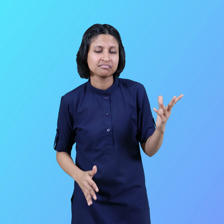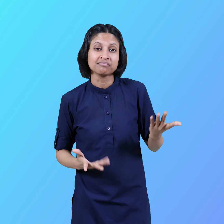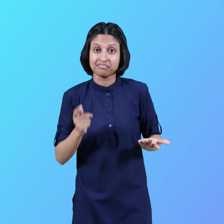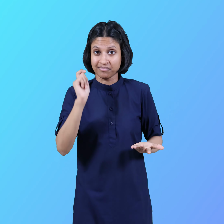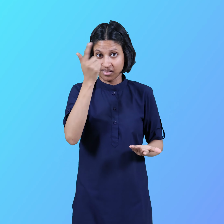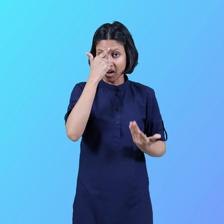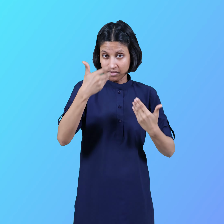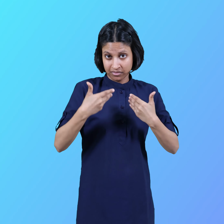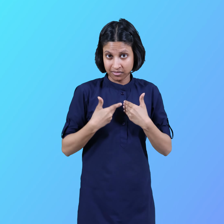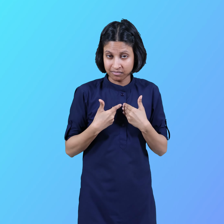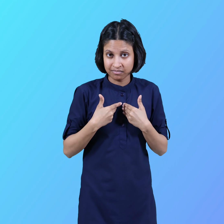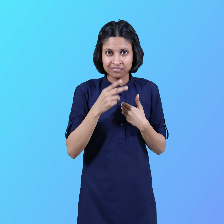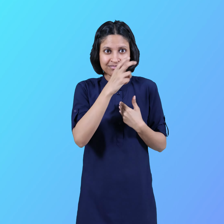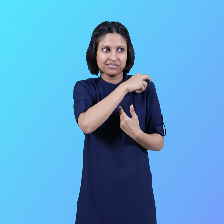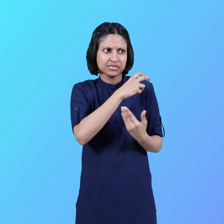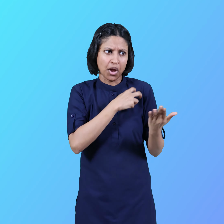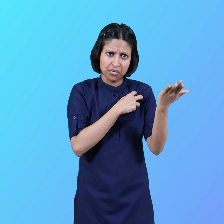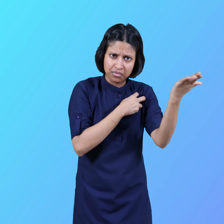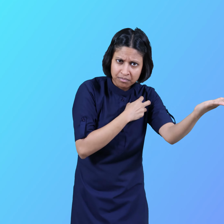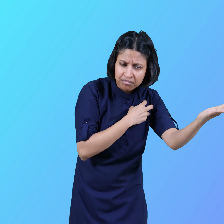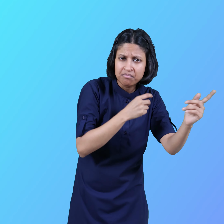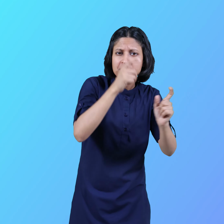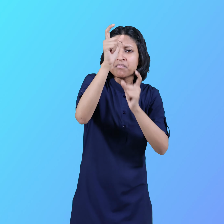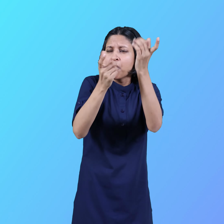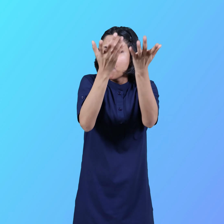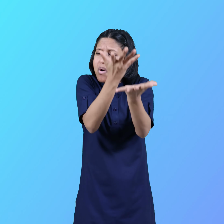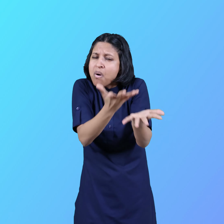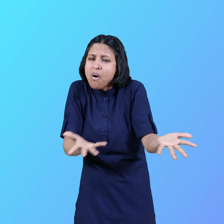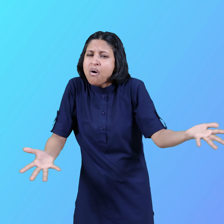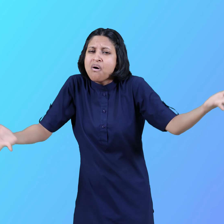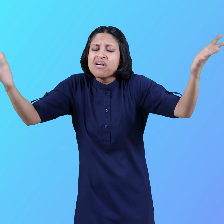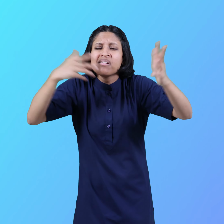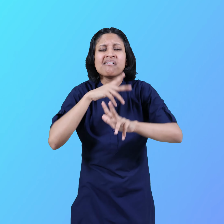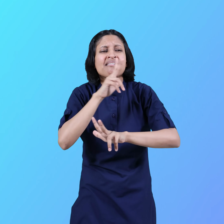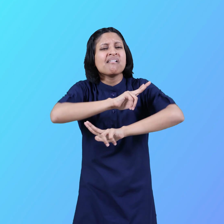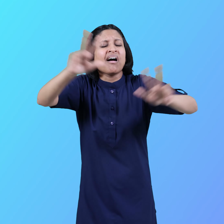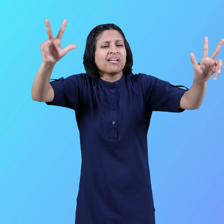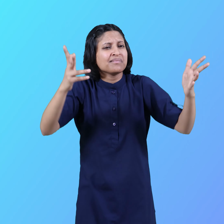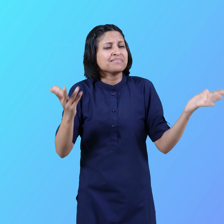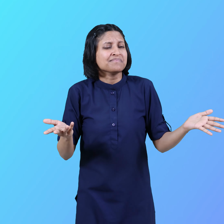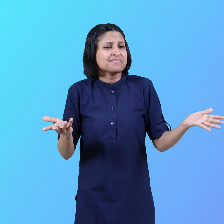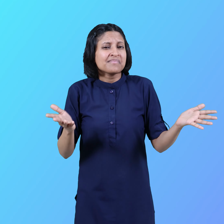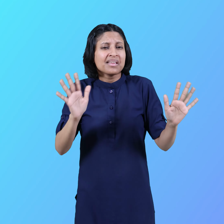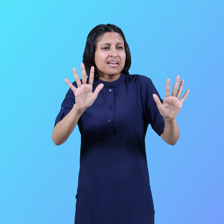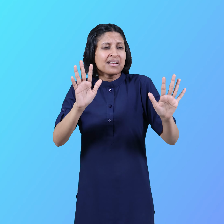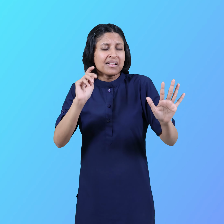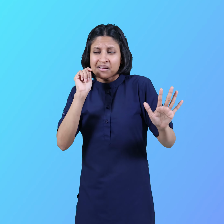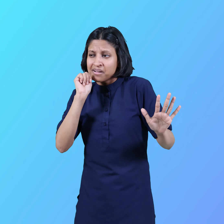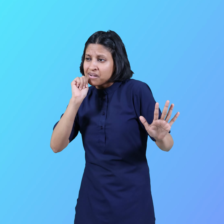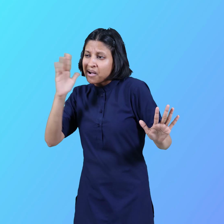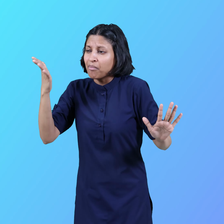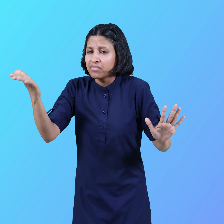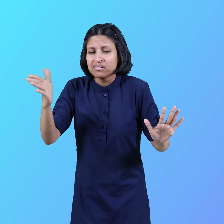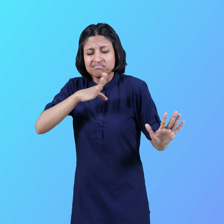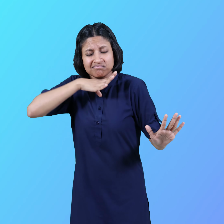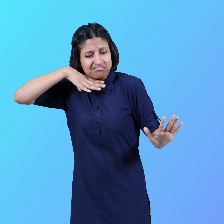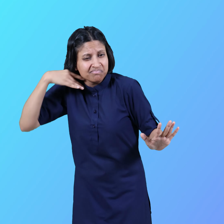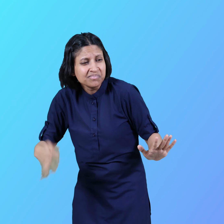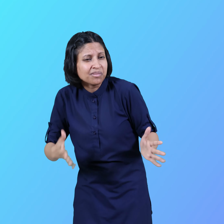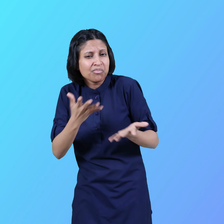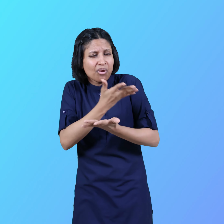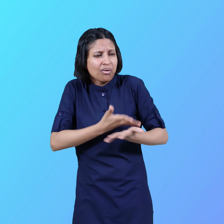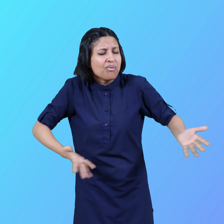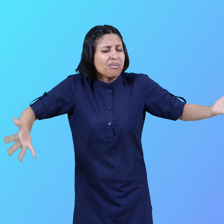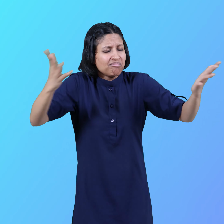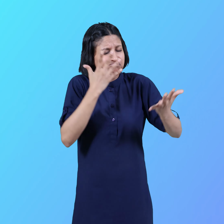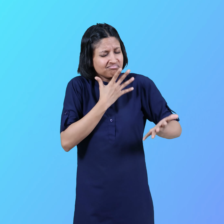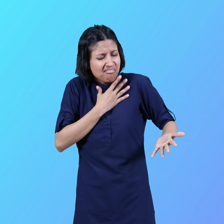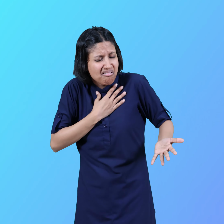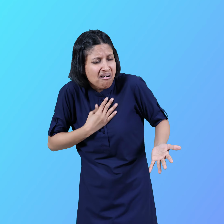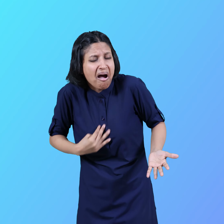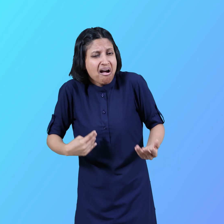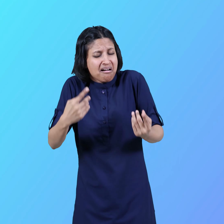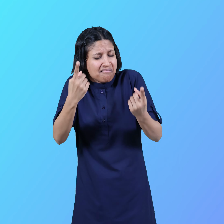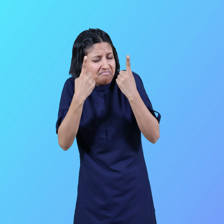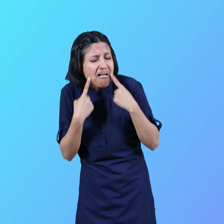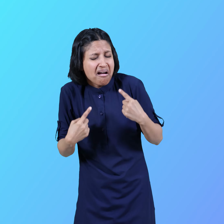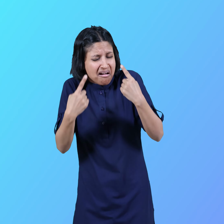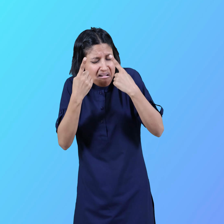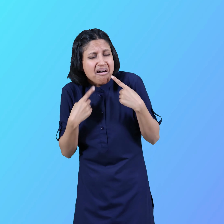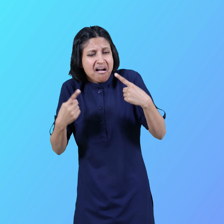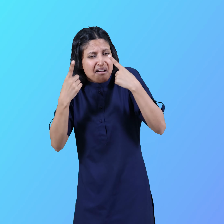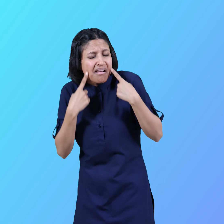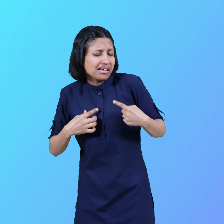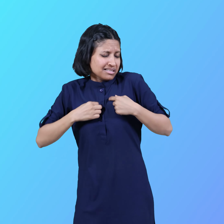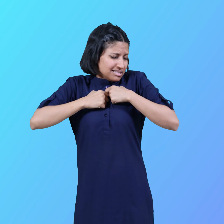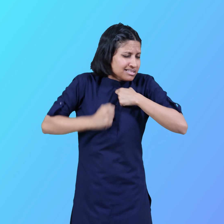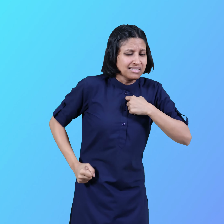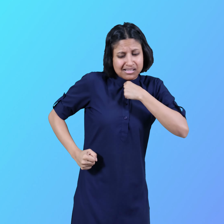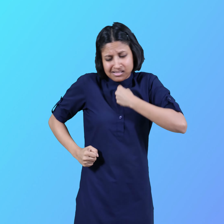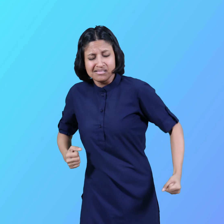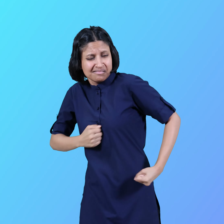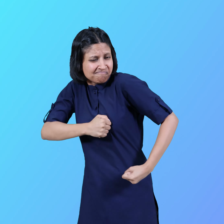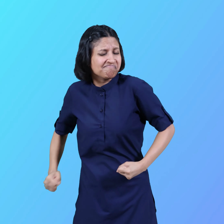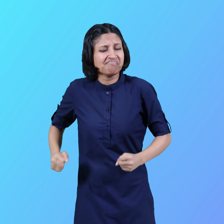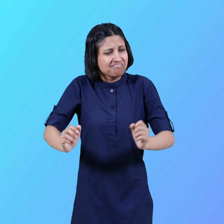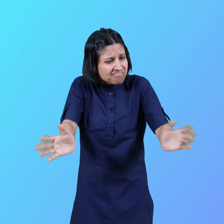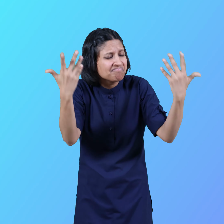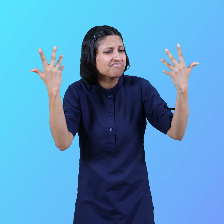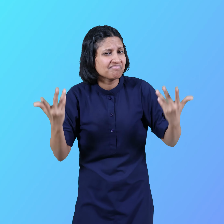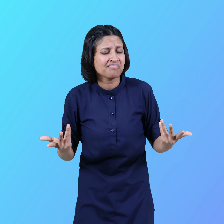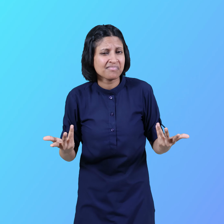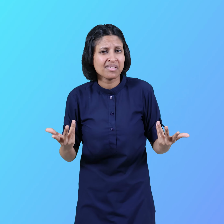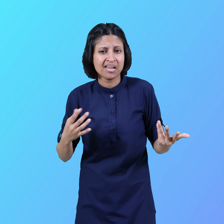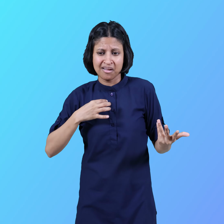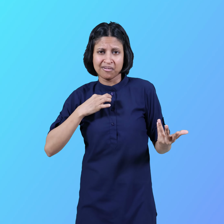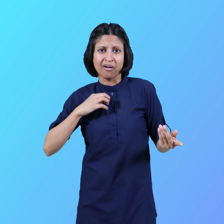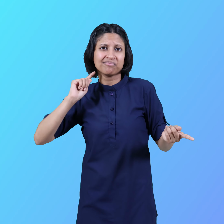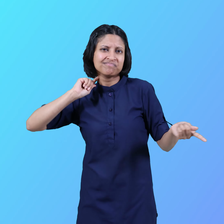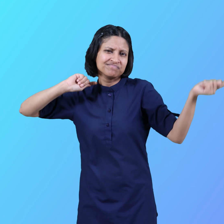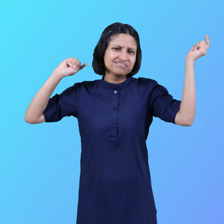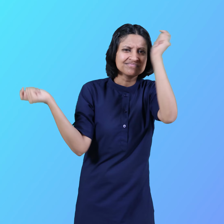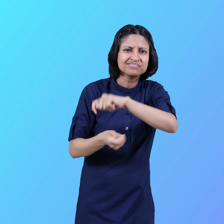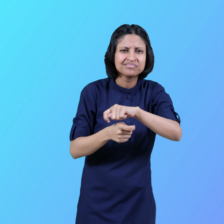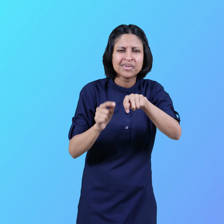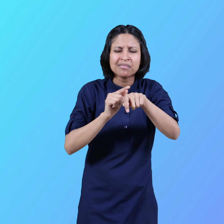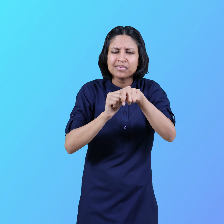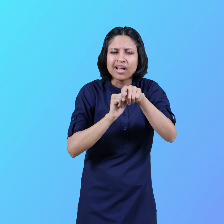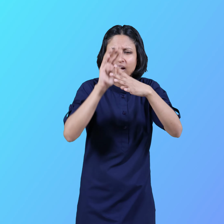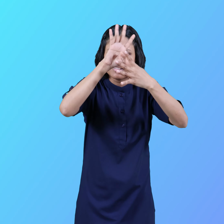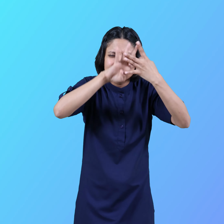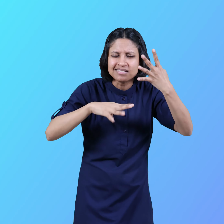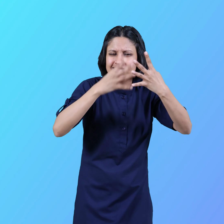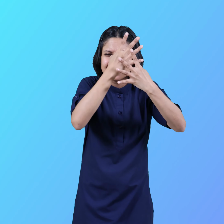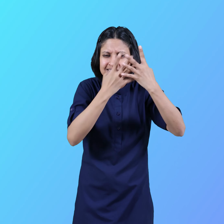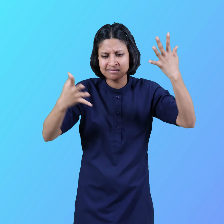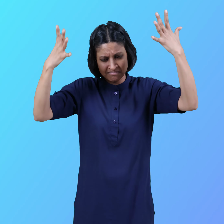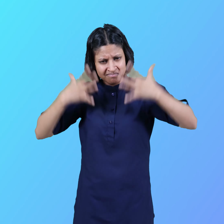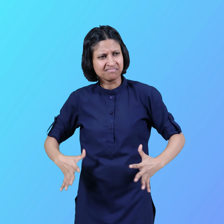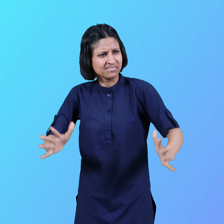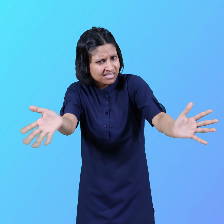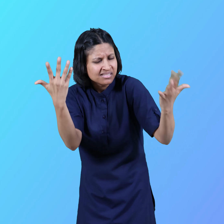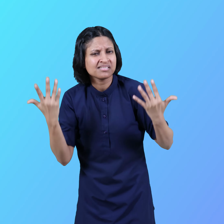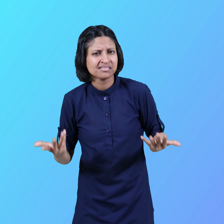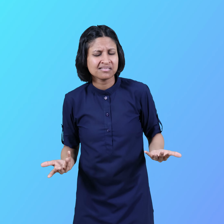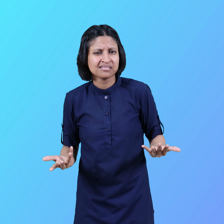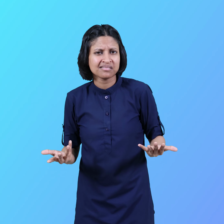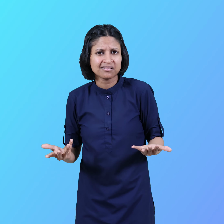David told Joab and all the people with him to show their sorrow: “Tear your clothes and put on rags. Cry for Abner.”